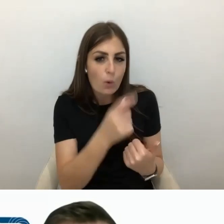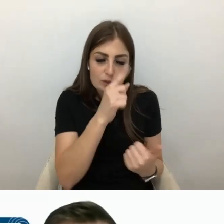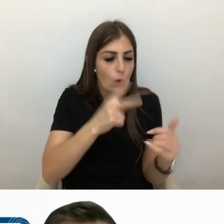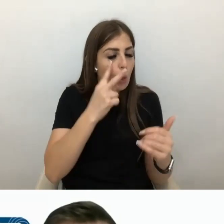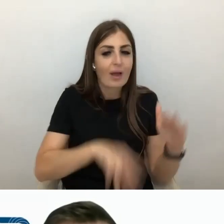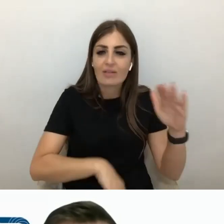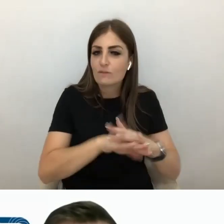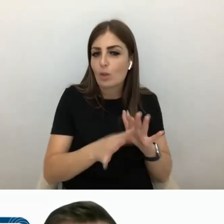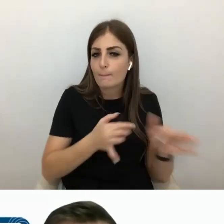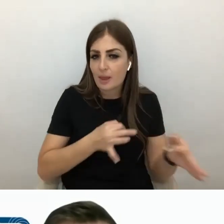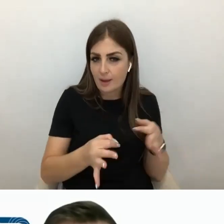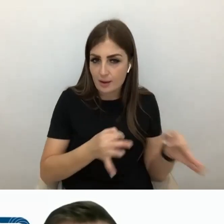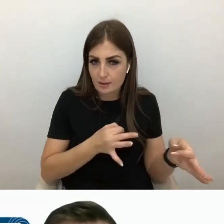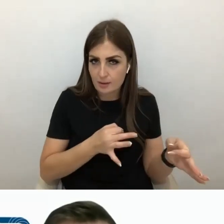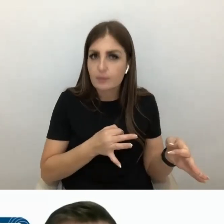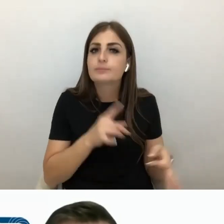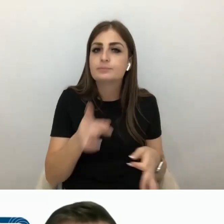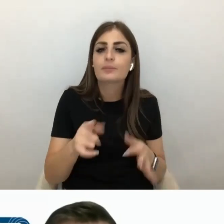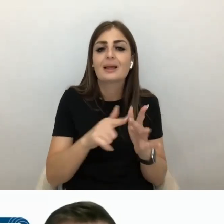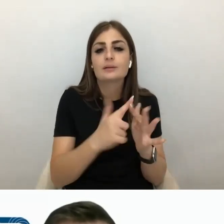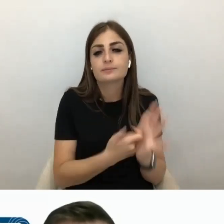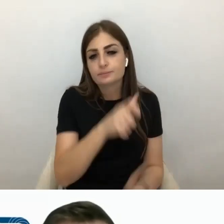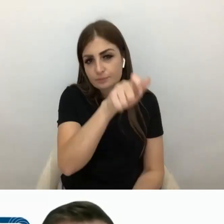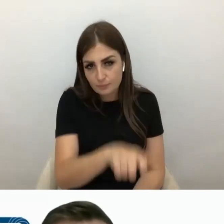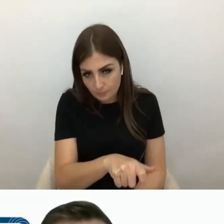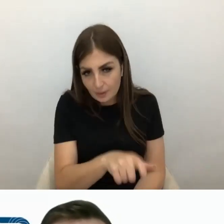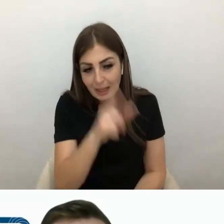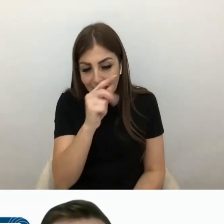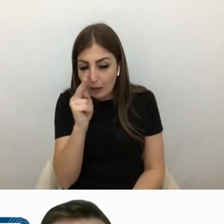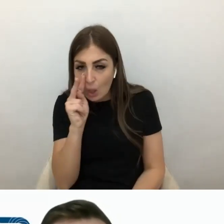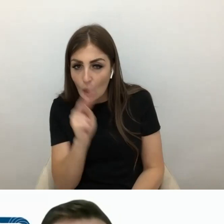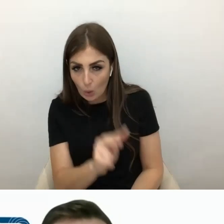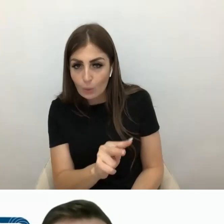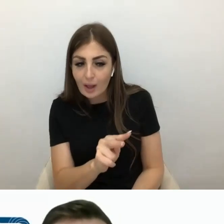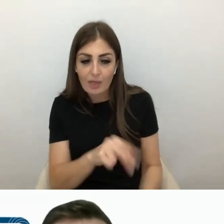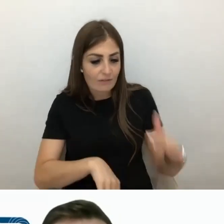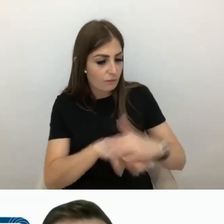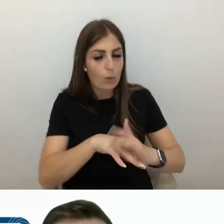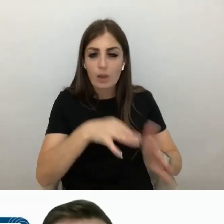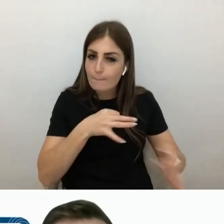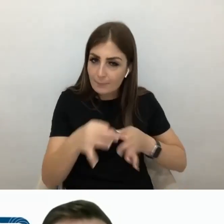Nakul: The Independent Expert can look at the whole plan and can make recommendations